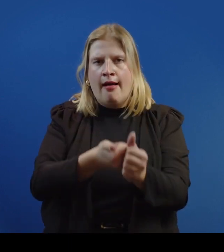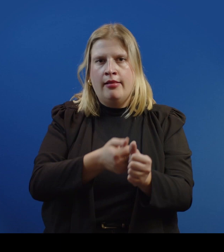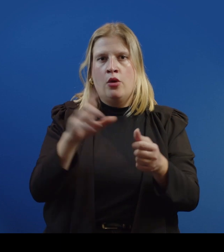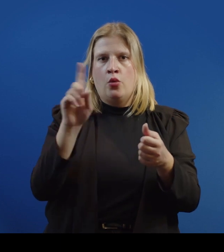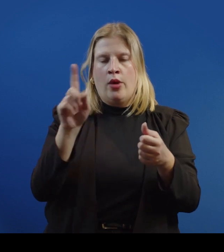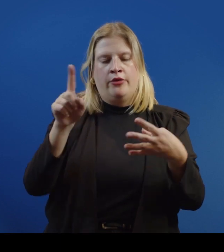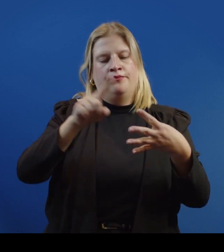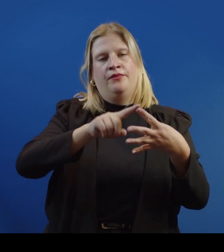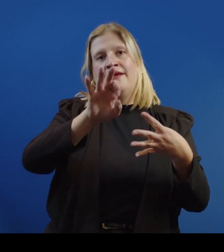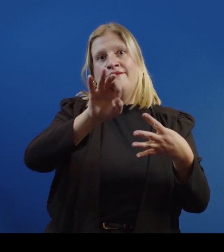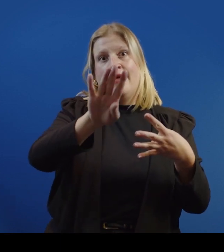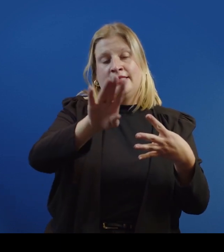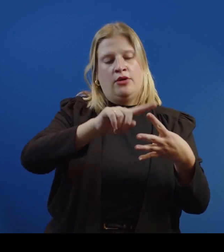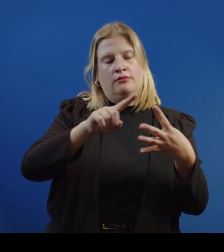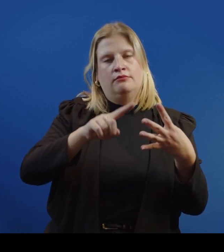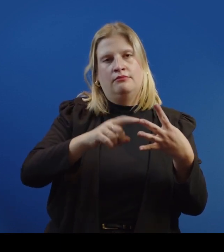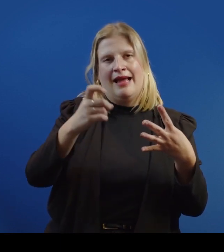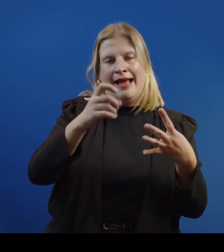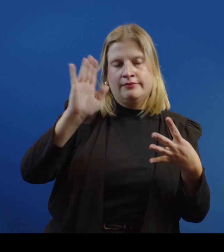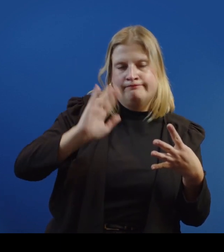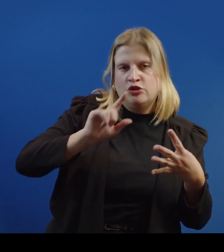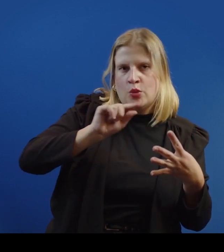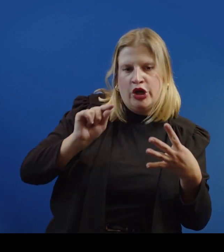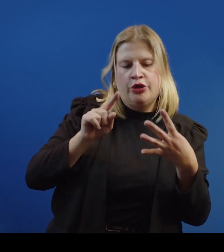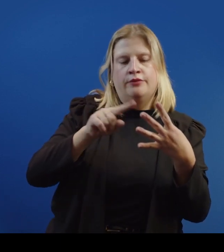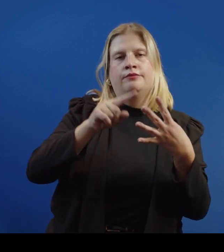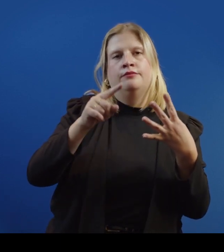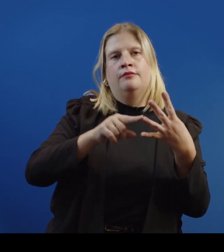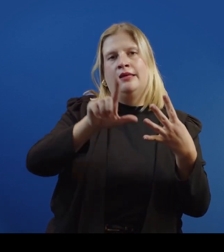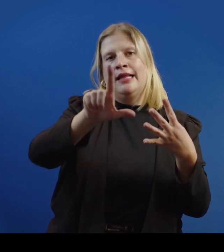Follow us on Facebook, X, formerly known as Twitter;